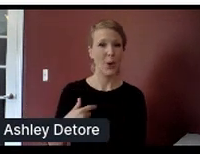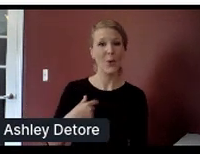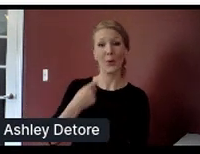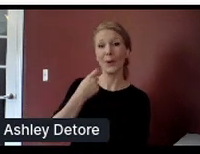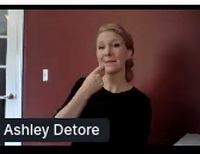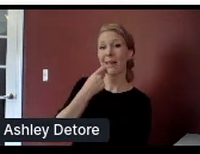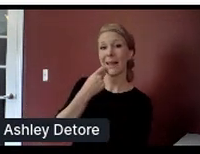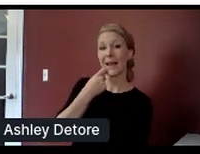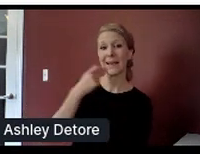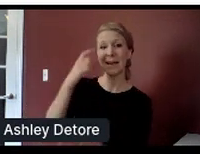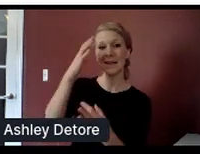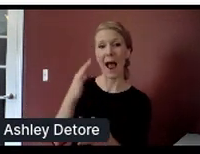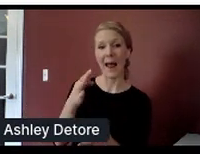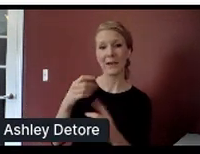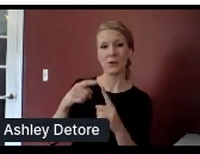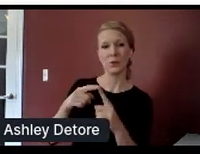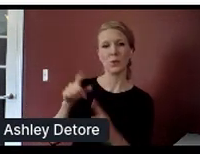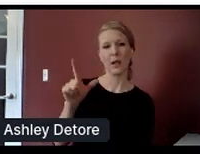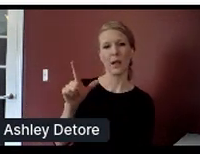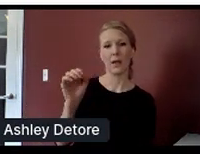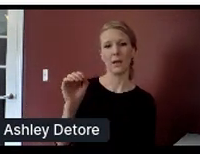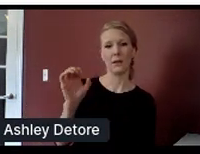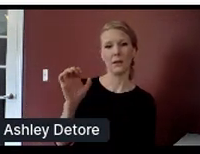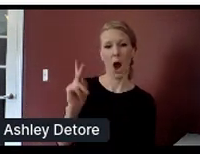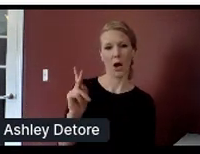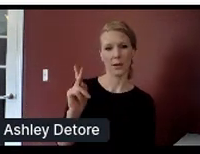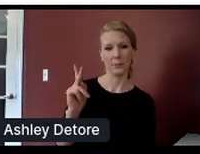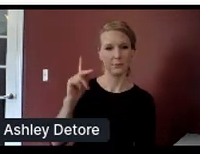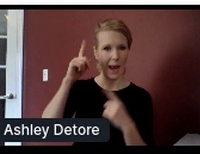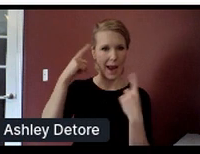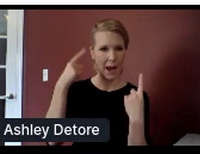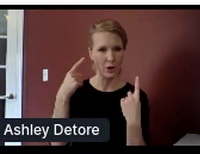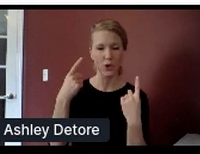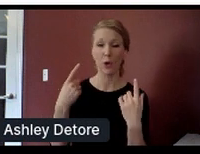So I, for all my life, have relaxed my hair.